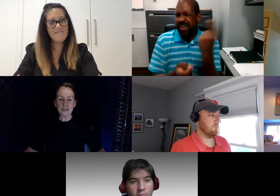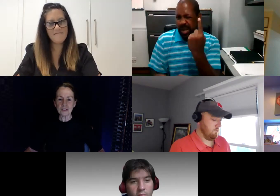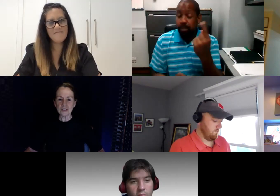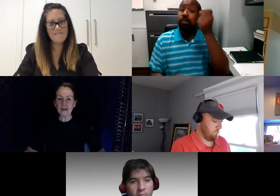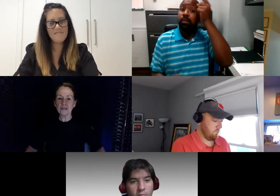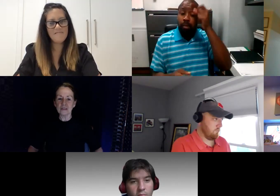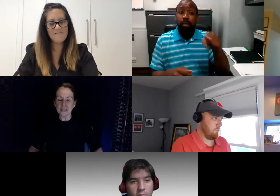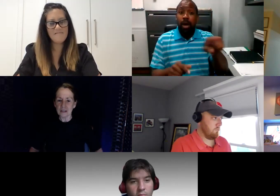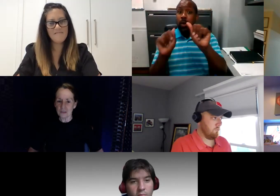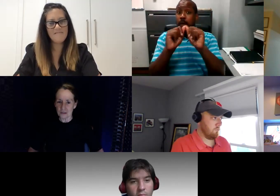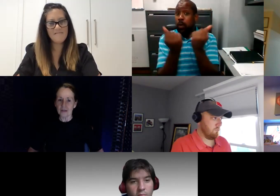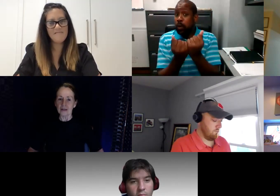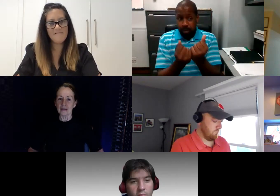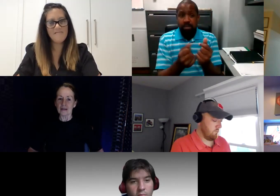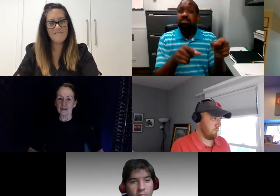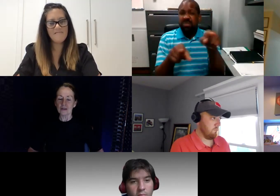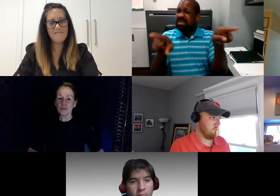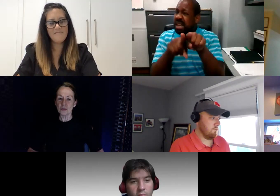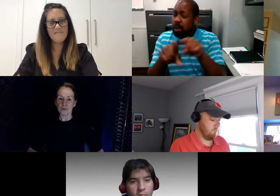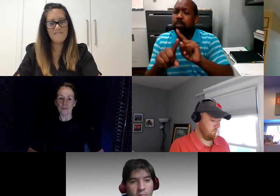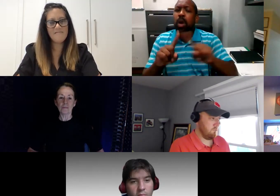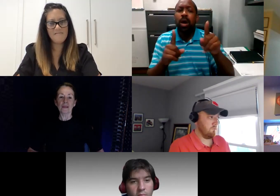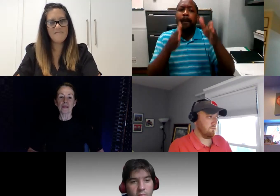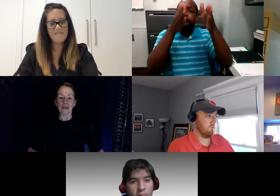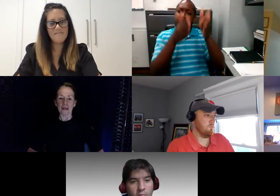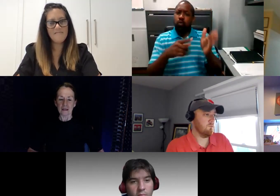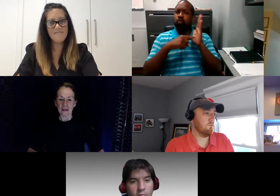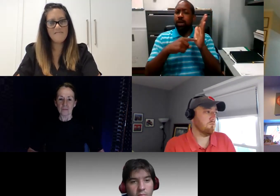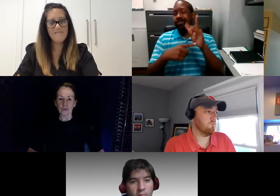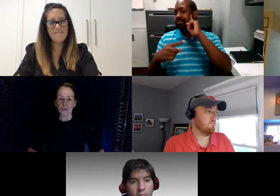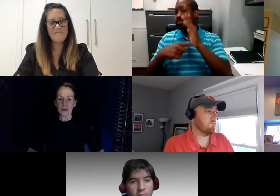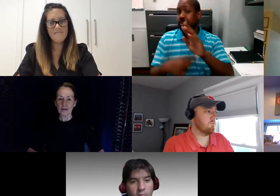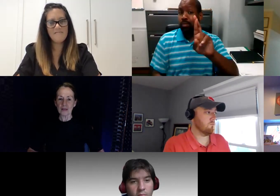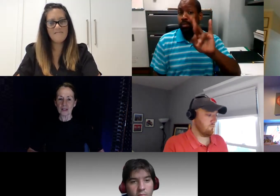SO WE'RE REALLY LOOKING FOR PERSONS OF COLOR TO SPEAK UP.